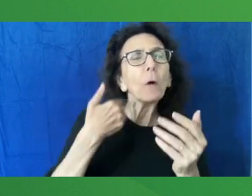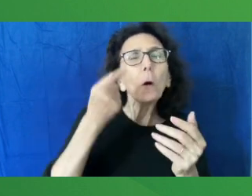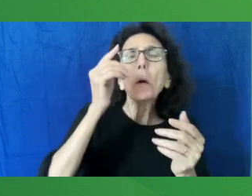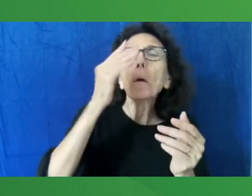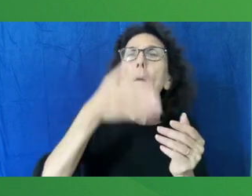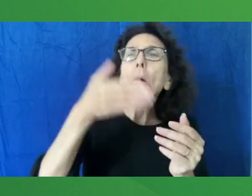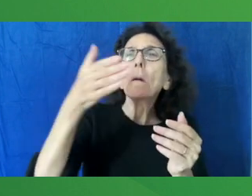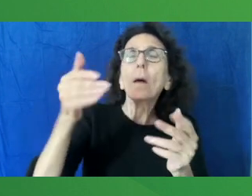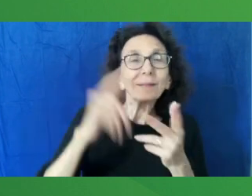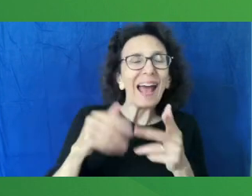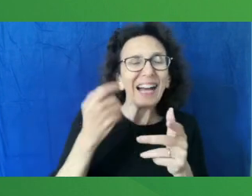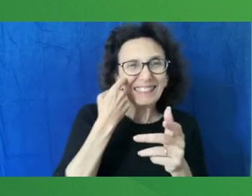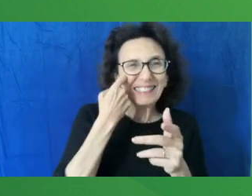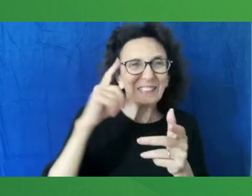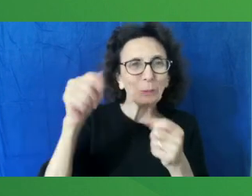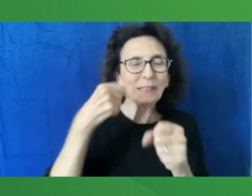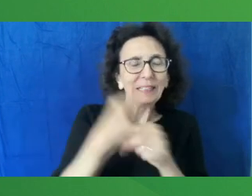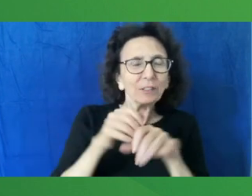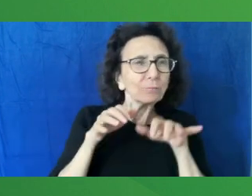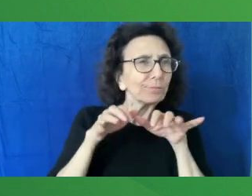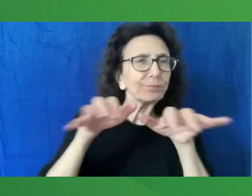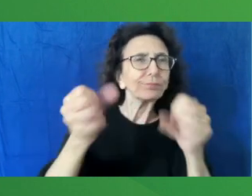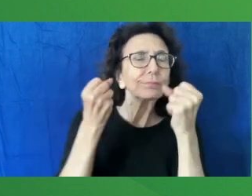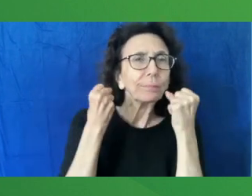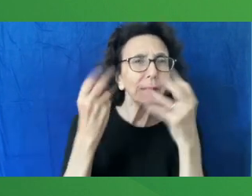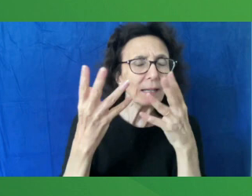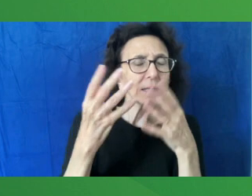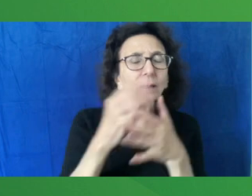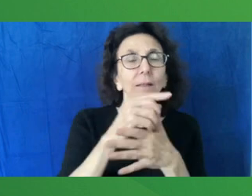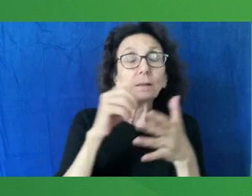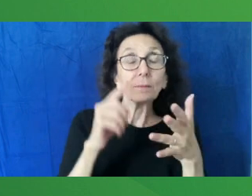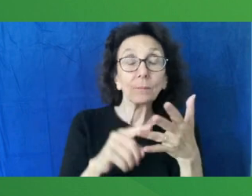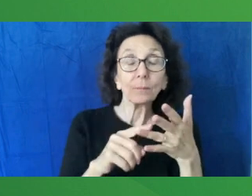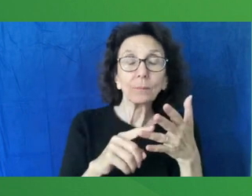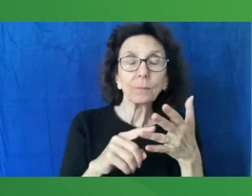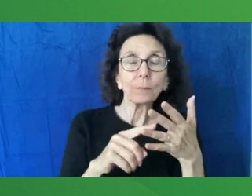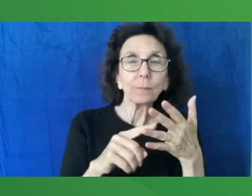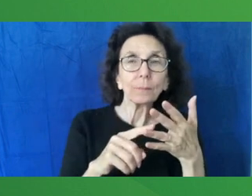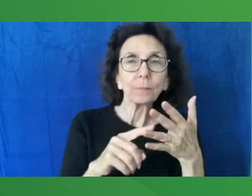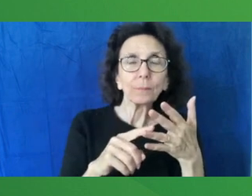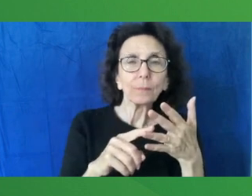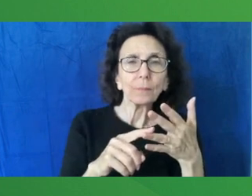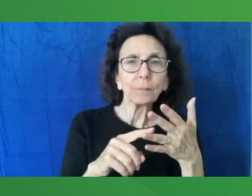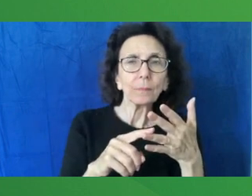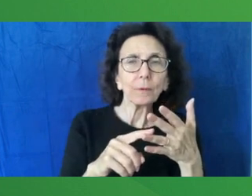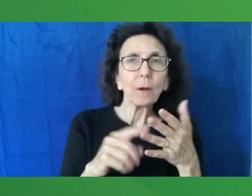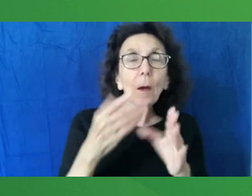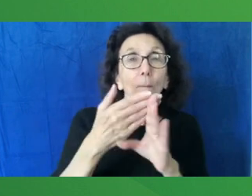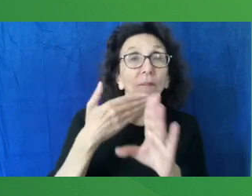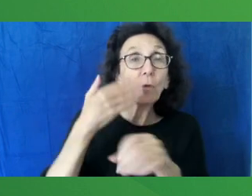Another one's noticing that there were only two fires listed here before 2000.